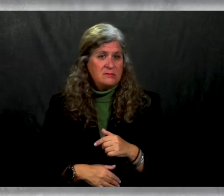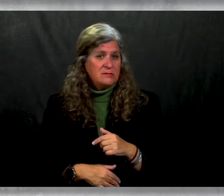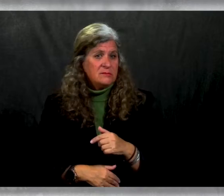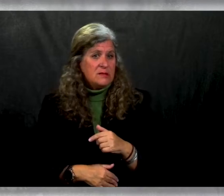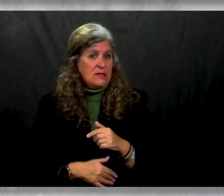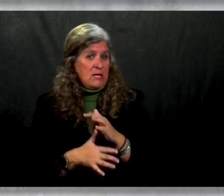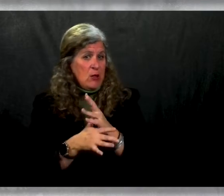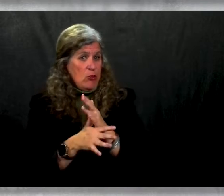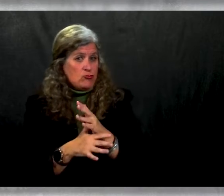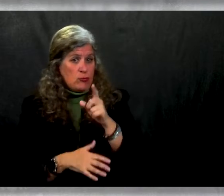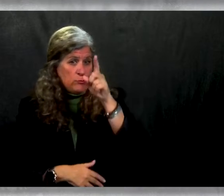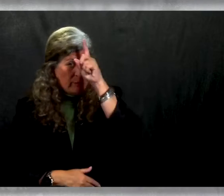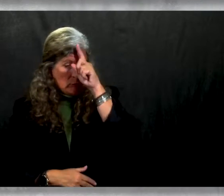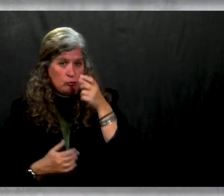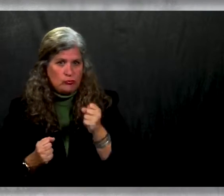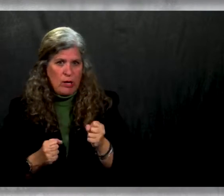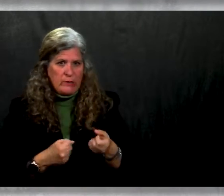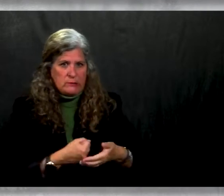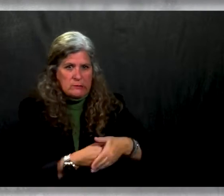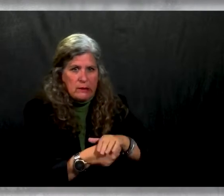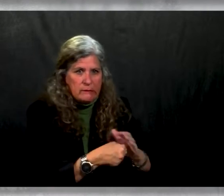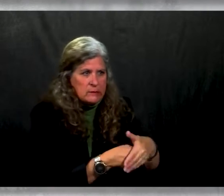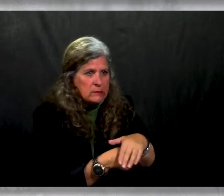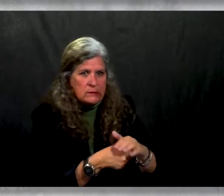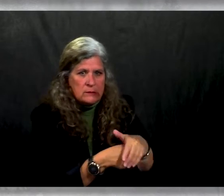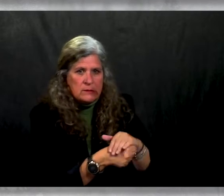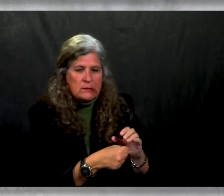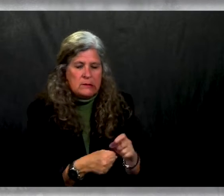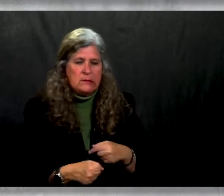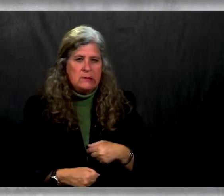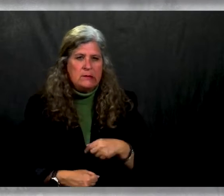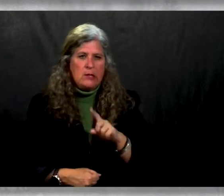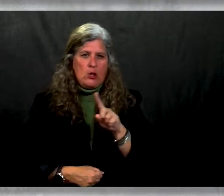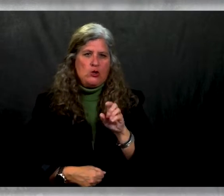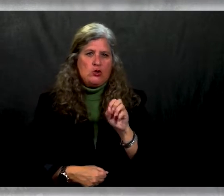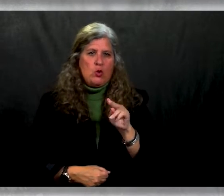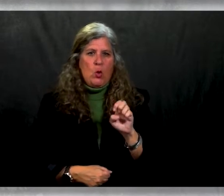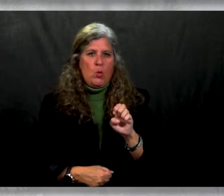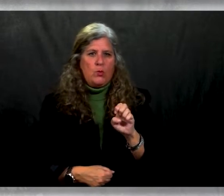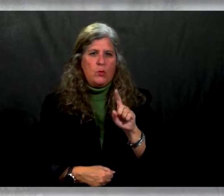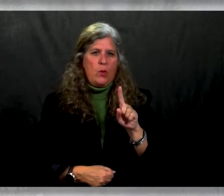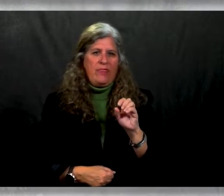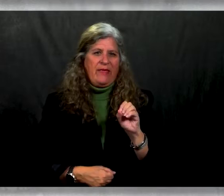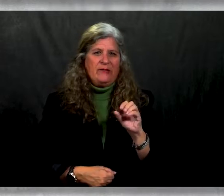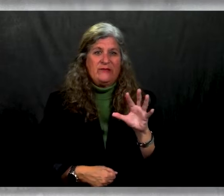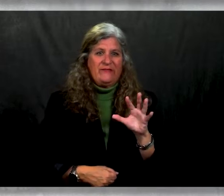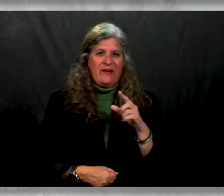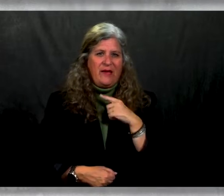by sending a formation called Sonderkommandos 1005 out through these areas to attempt